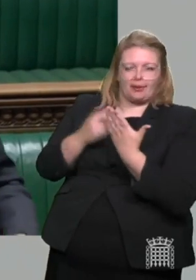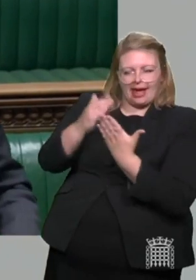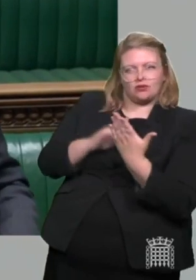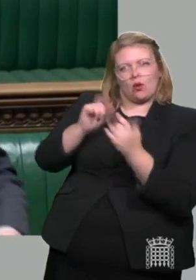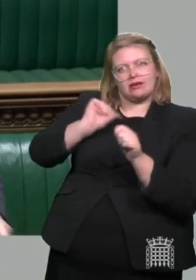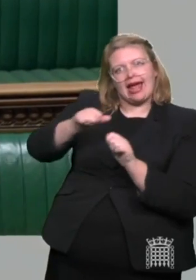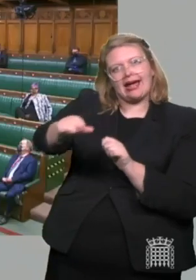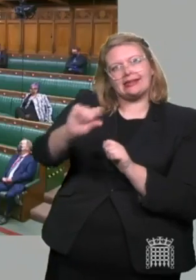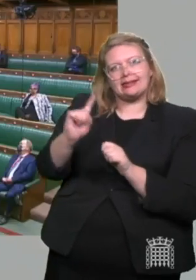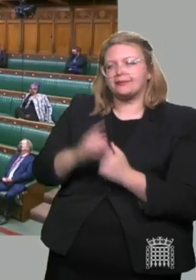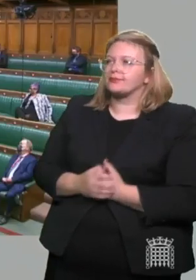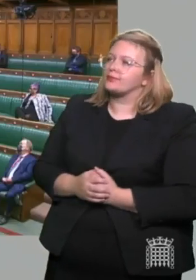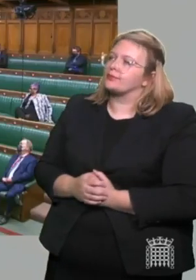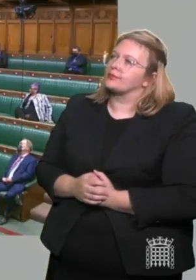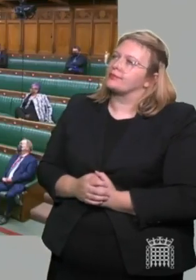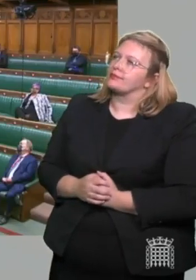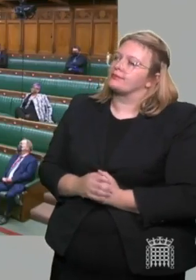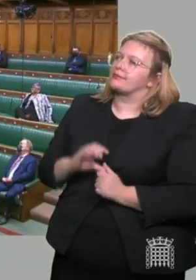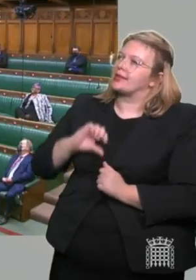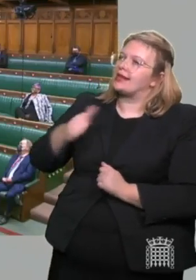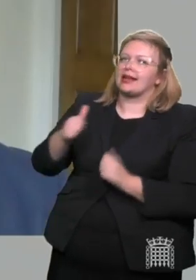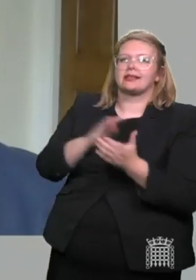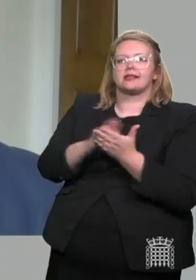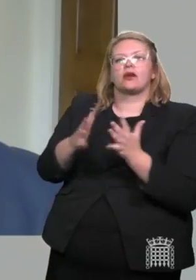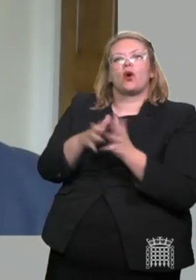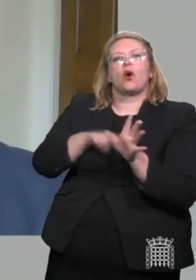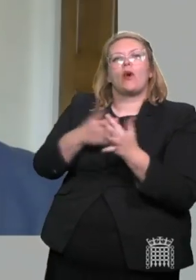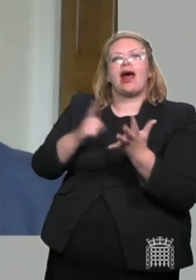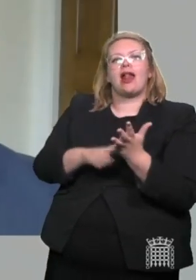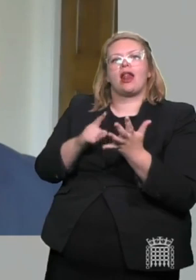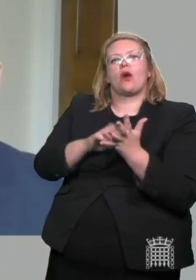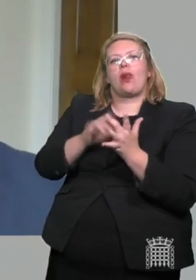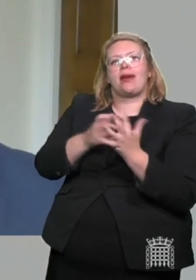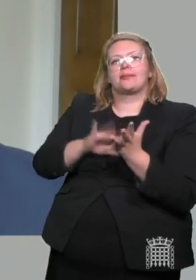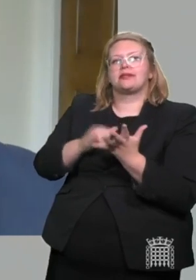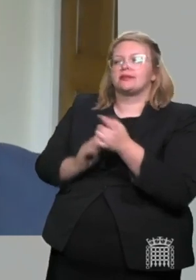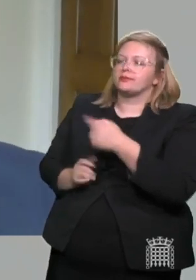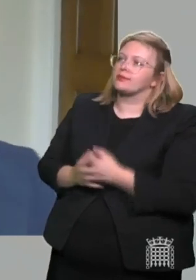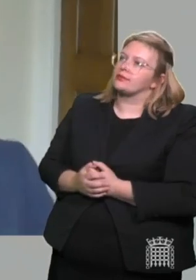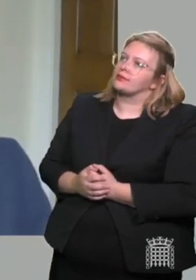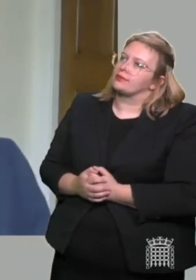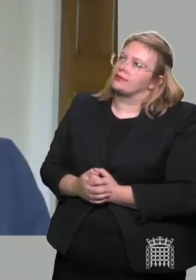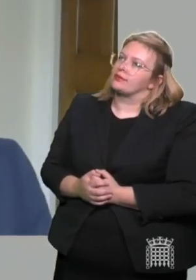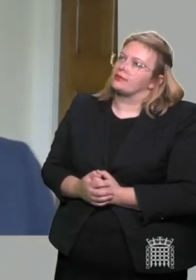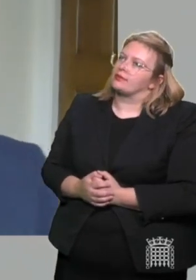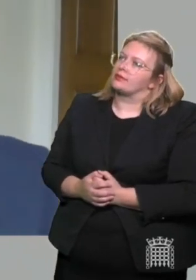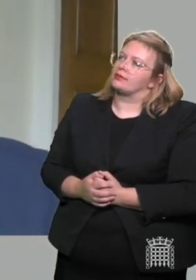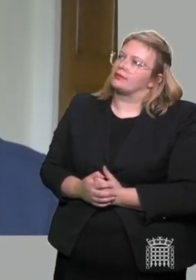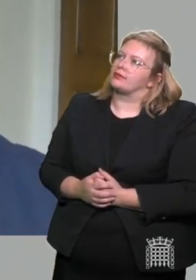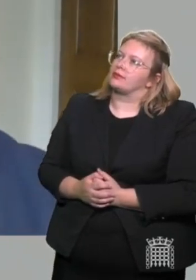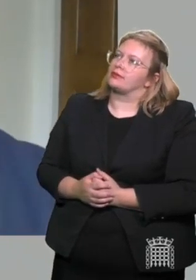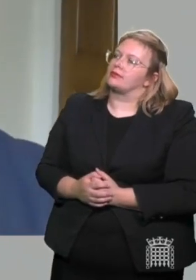Hywel Williams (Arfon) (PC) [V] The PM just raised the matter of the Welsh general